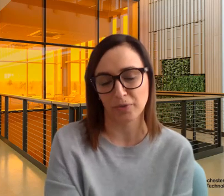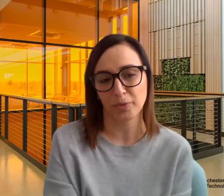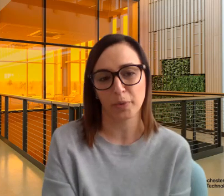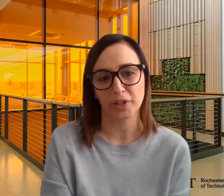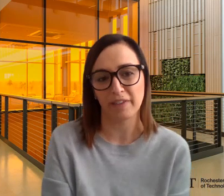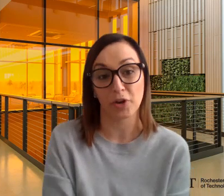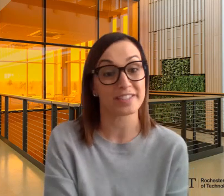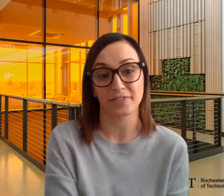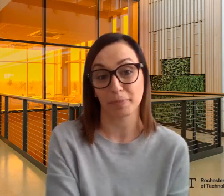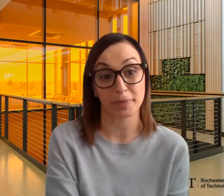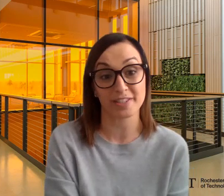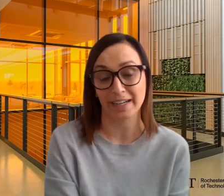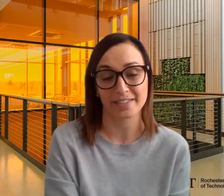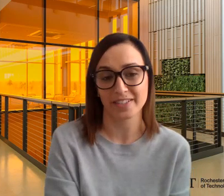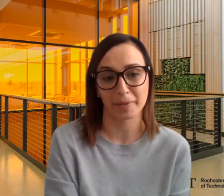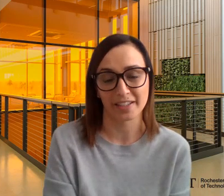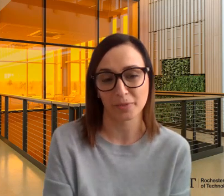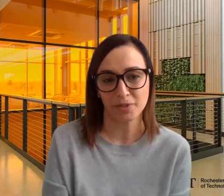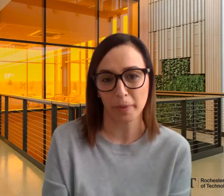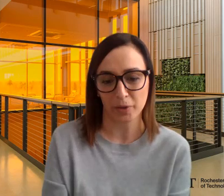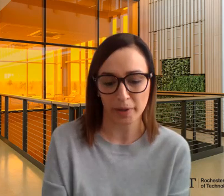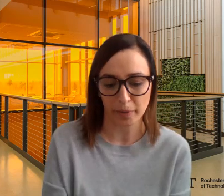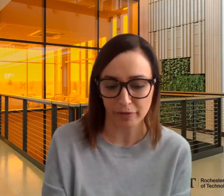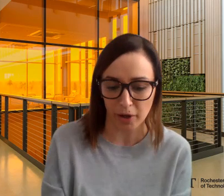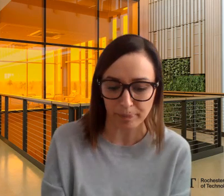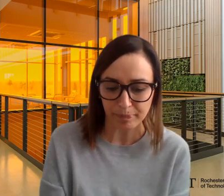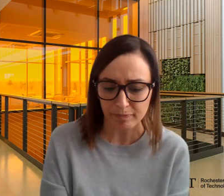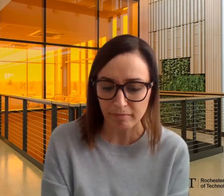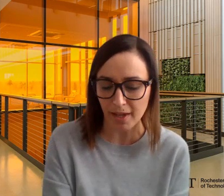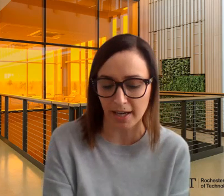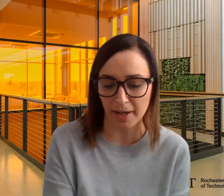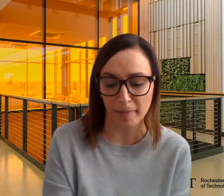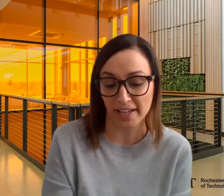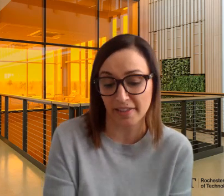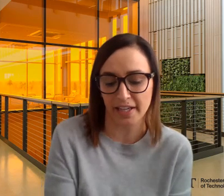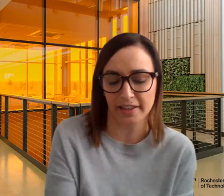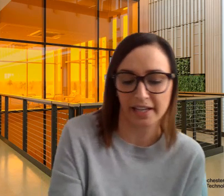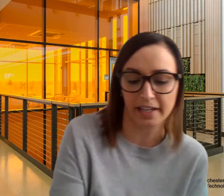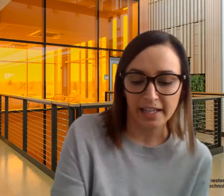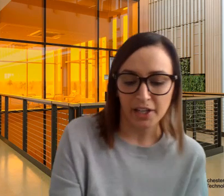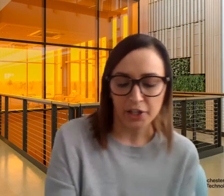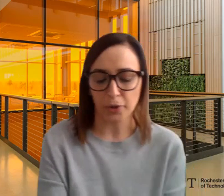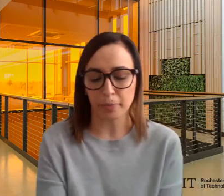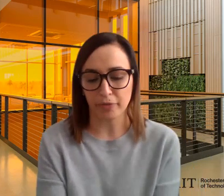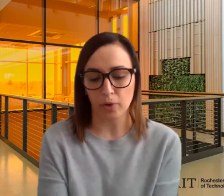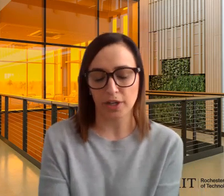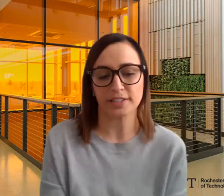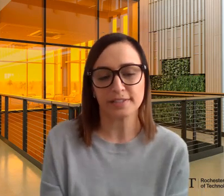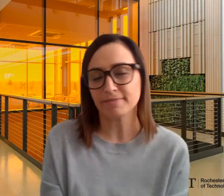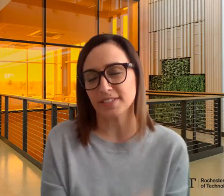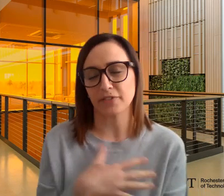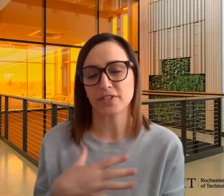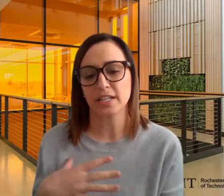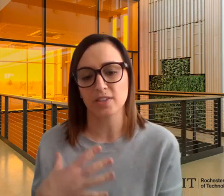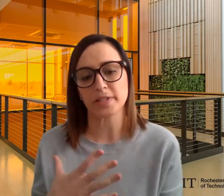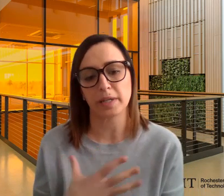Now, when you have all these different perspectives coming in no matter where we're from and I think that you know before diversity is always been important.